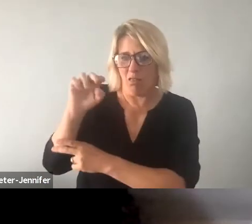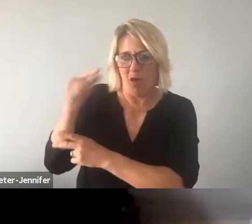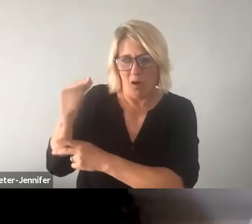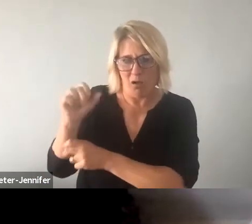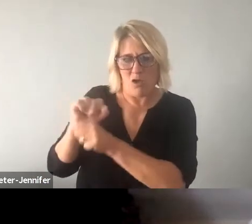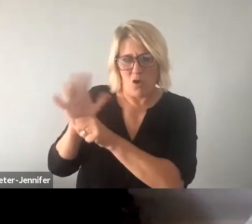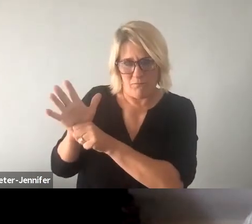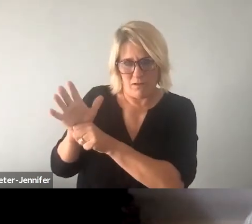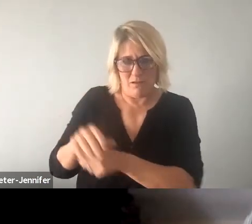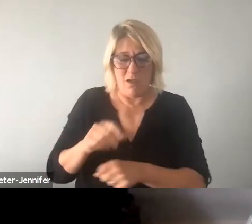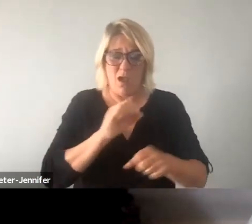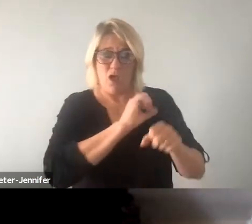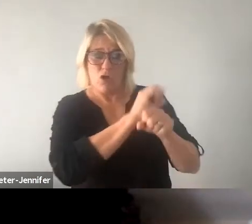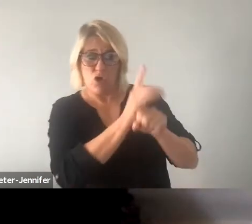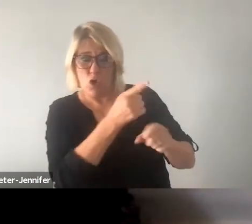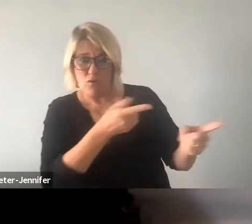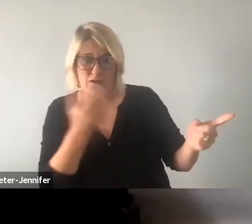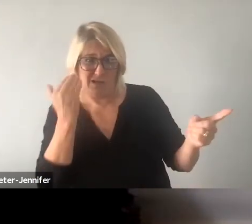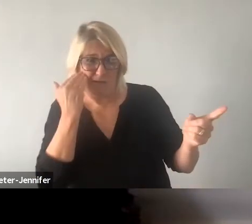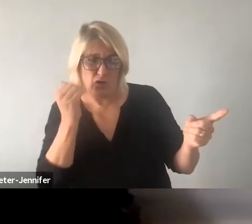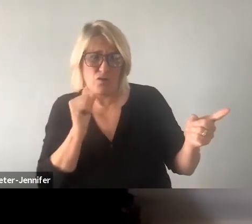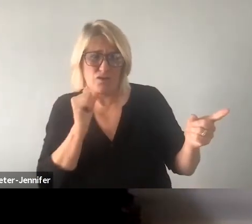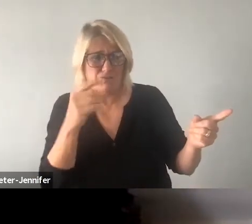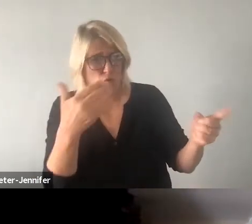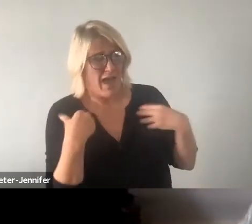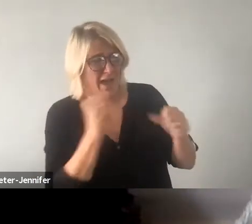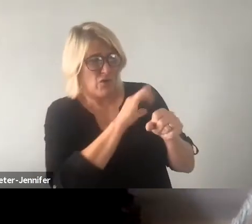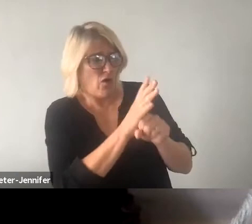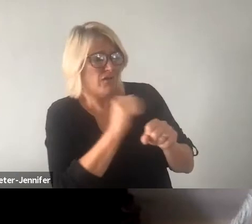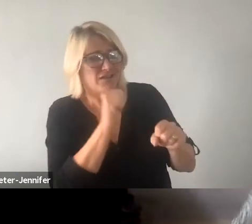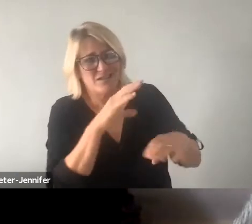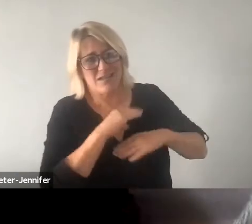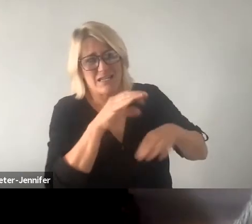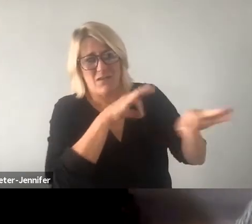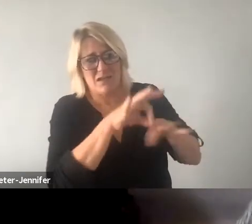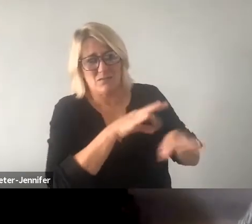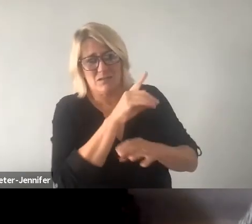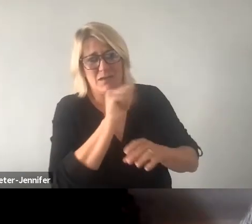itself -- just really kind of a separate thing from what we're calling Long COVID -- COVID doesn't -- anybody